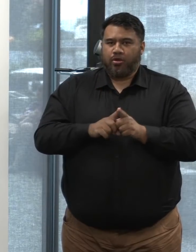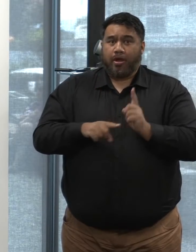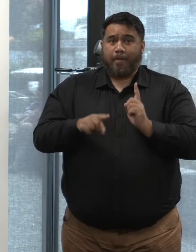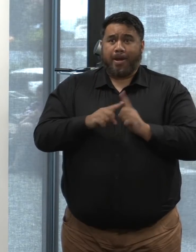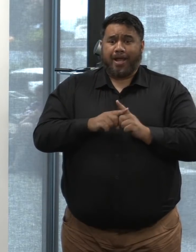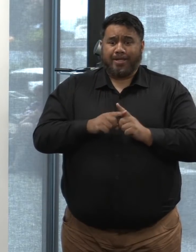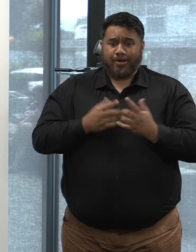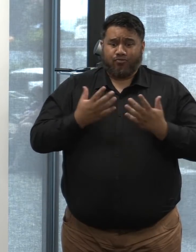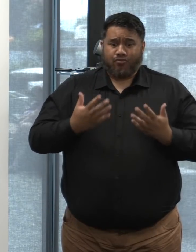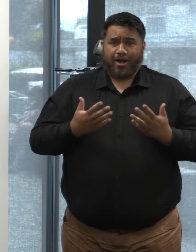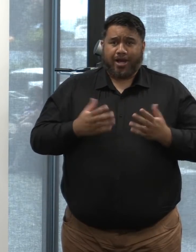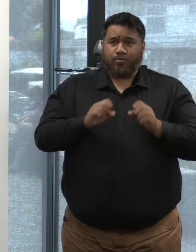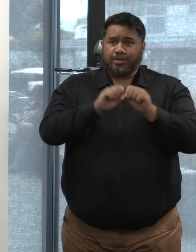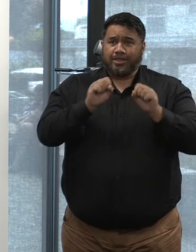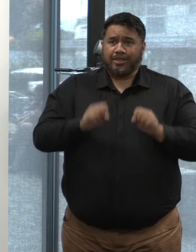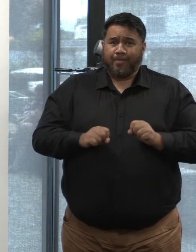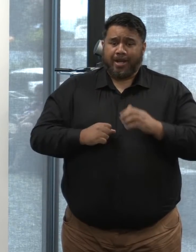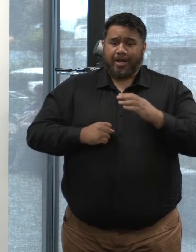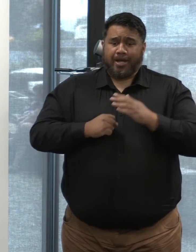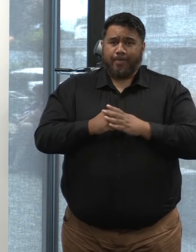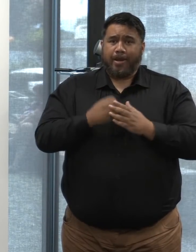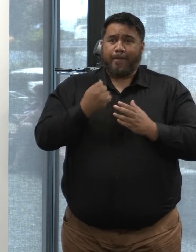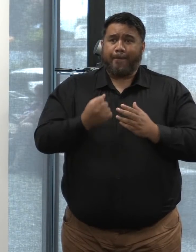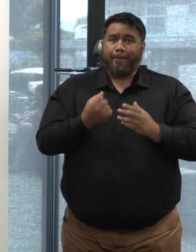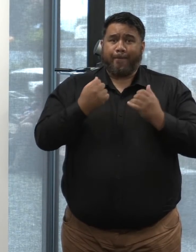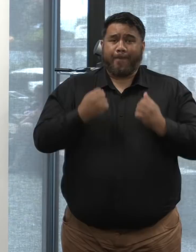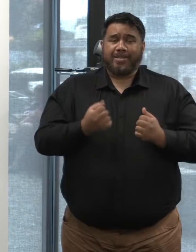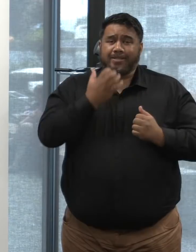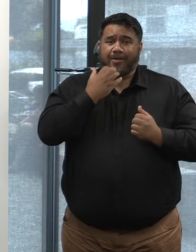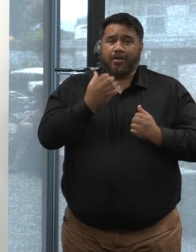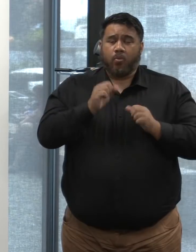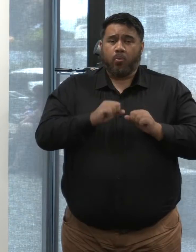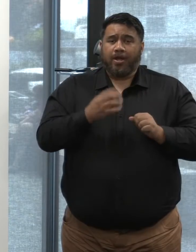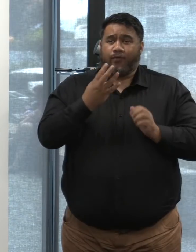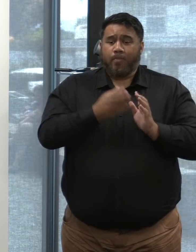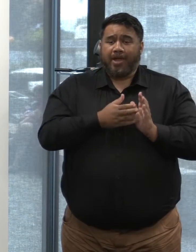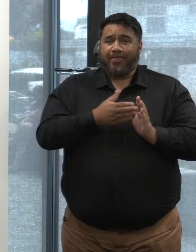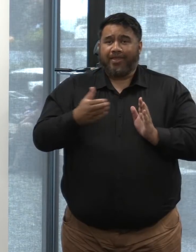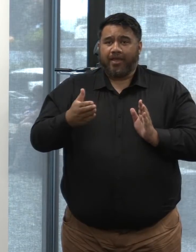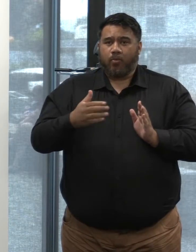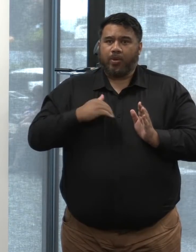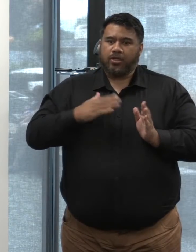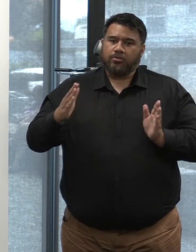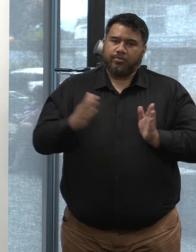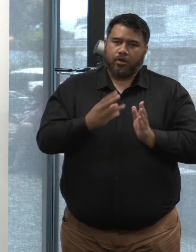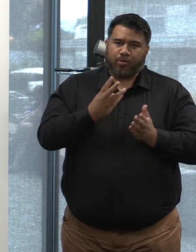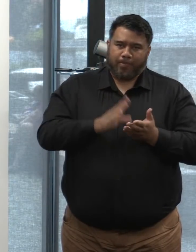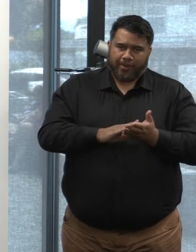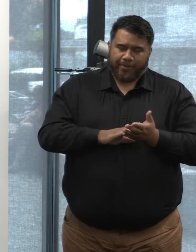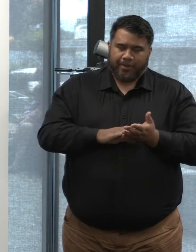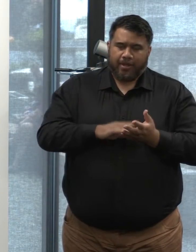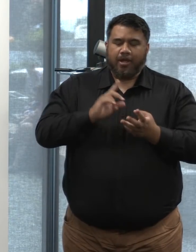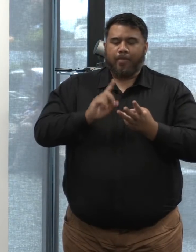Making sure we change our system so they now allow you to book after that shorter window.